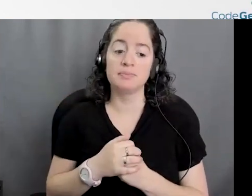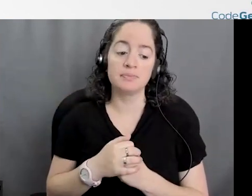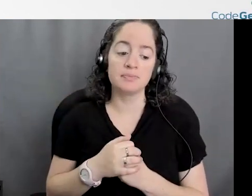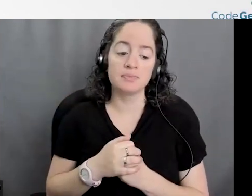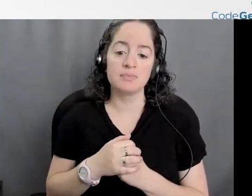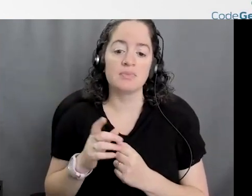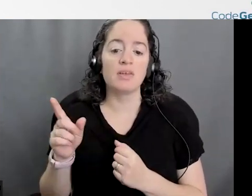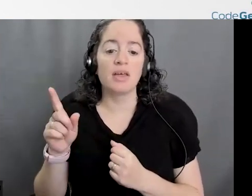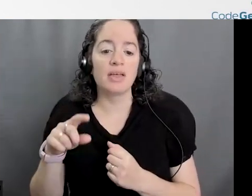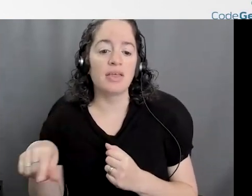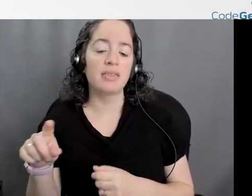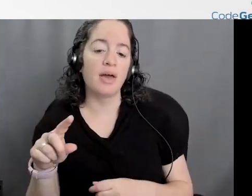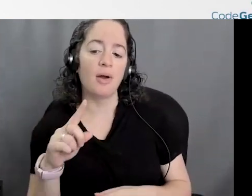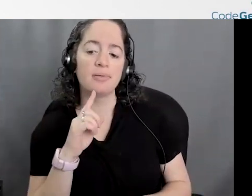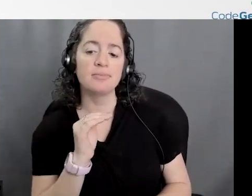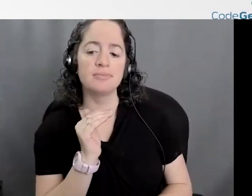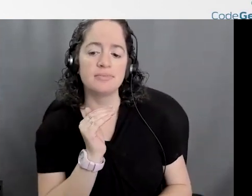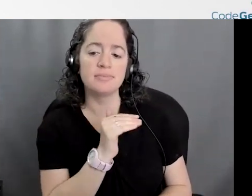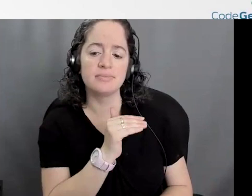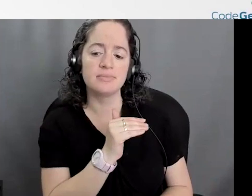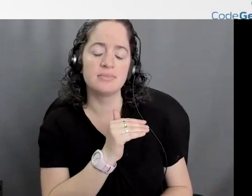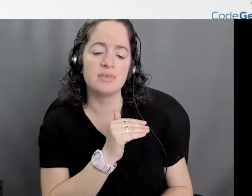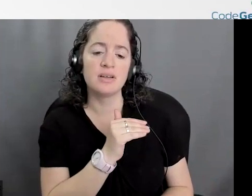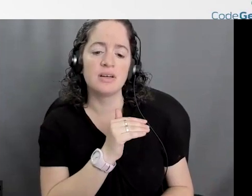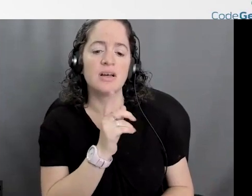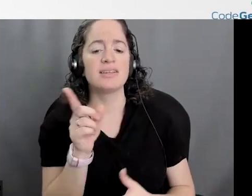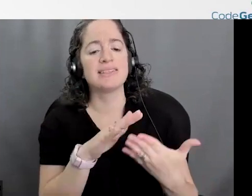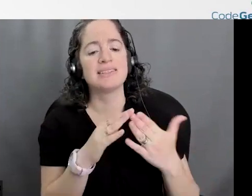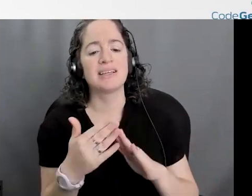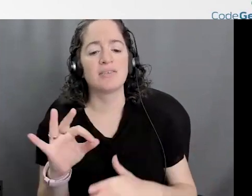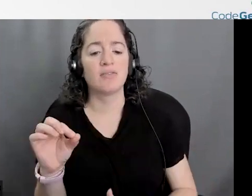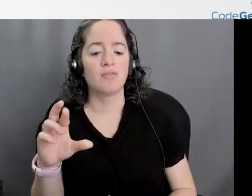and rebuilding the transportation website for the city of Fort Collins, Colorado,